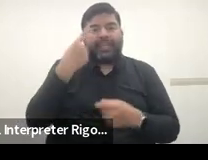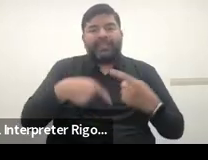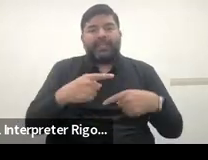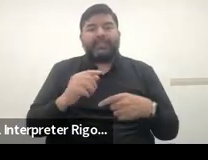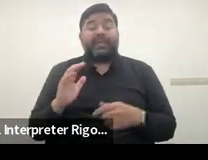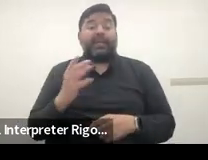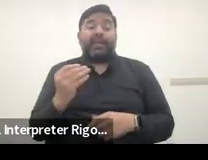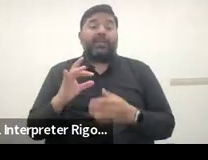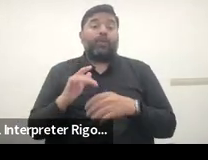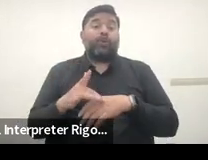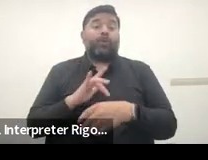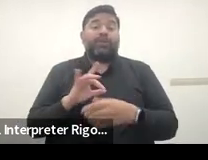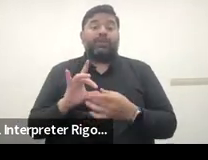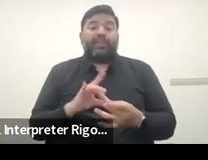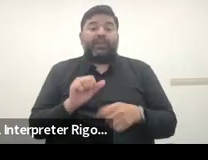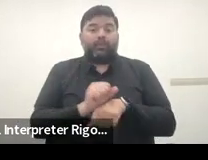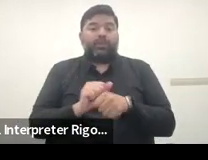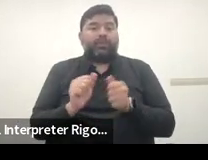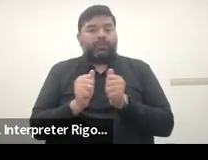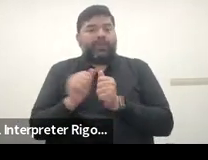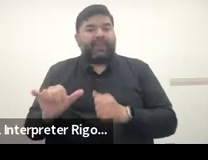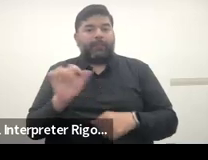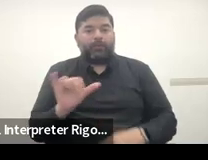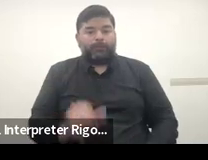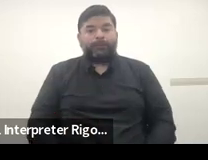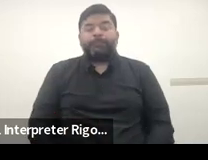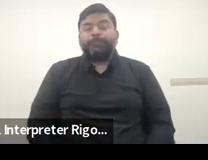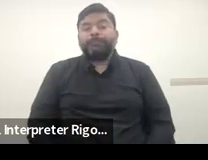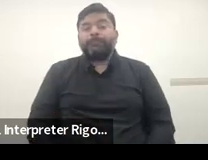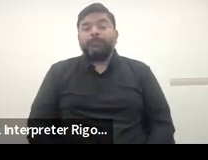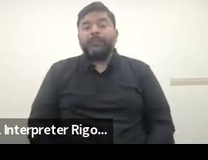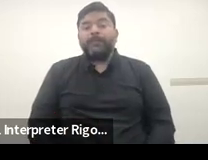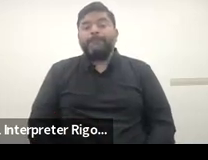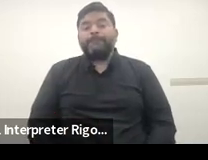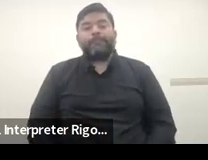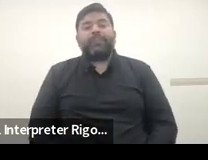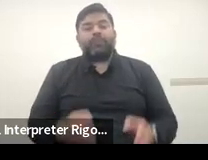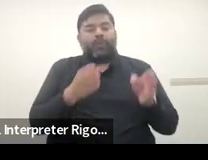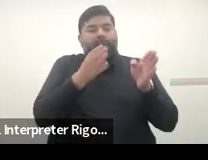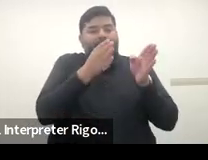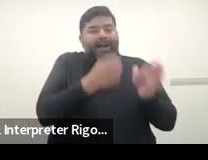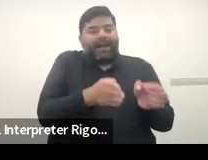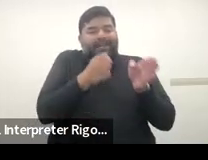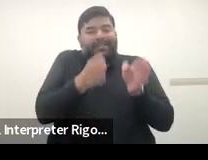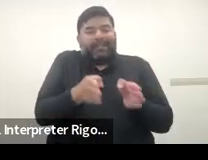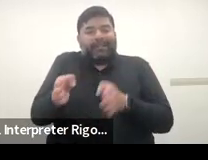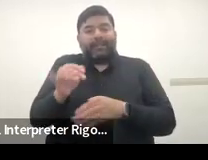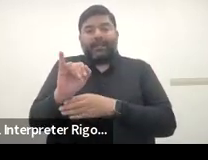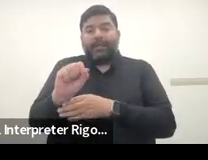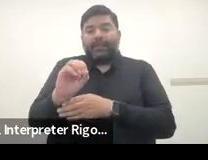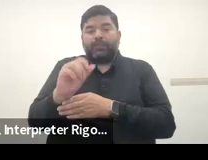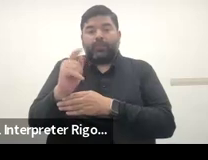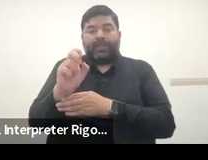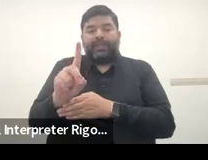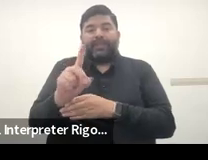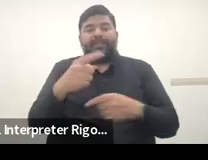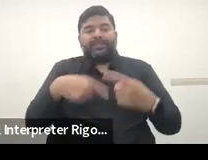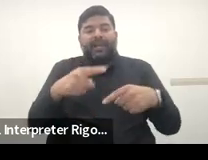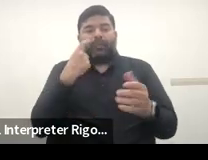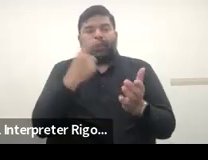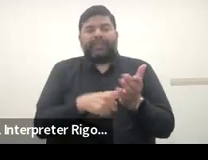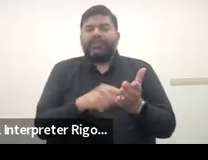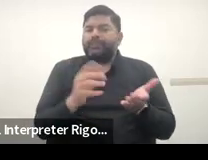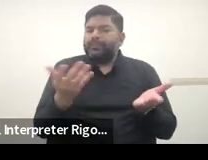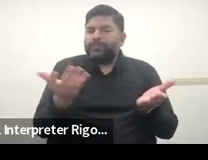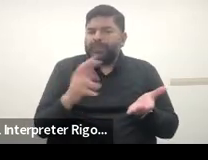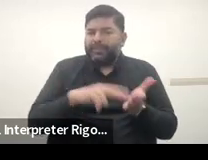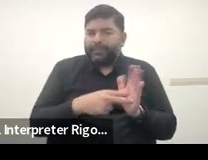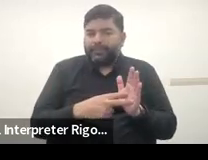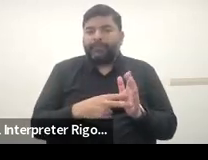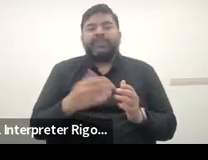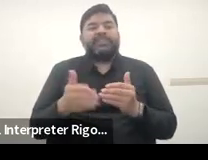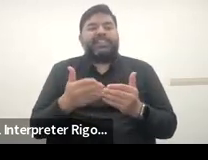So what is isolated sign recognition? It's easy to define: we have a video, it's usually a few